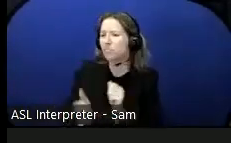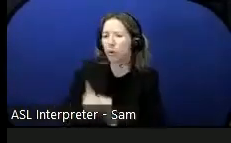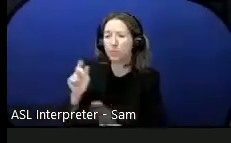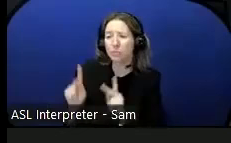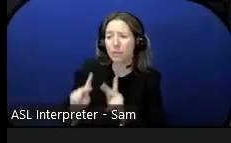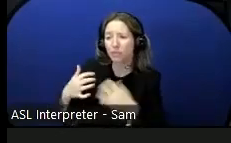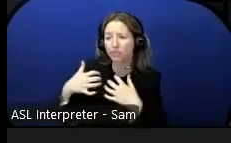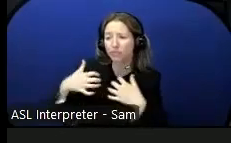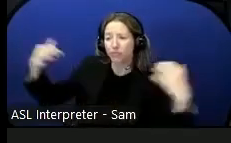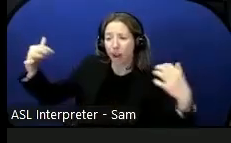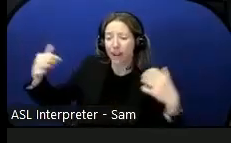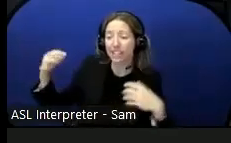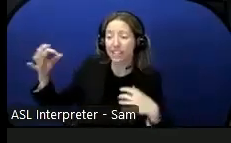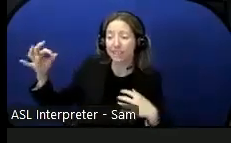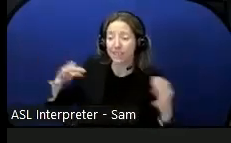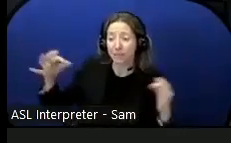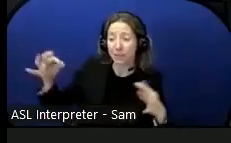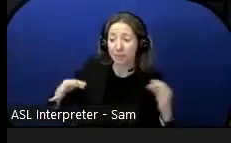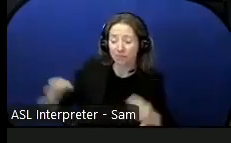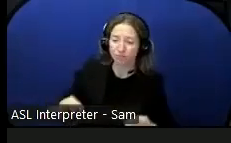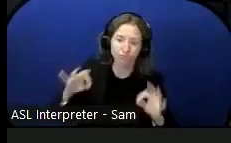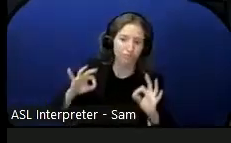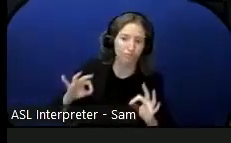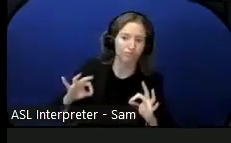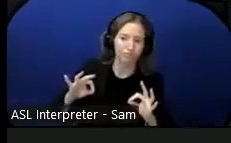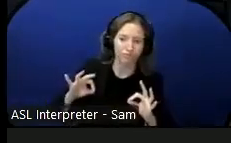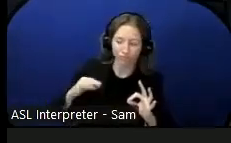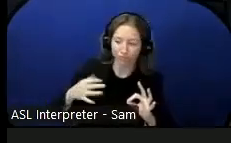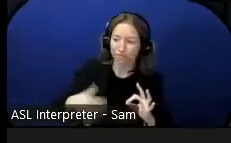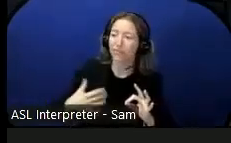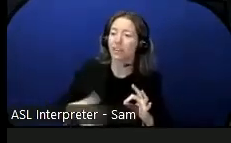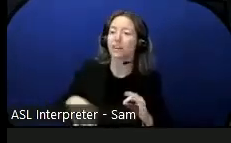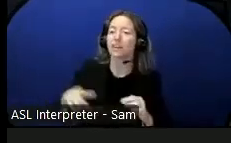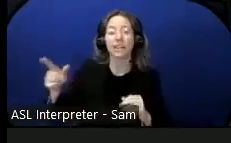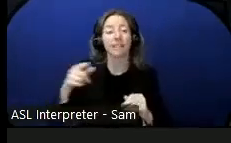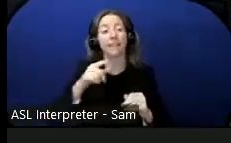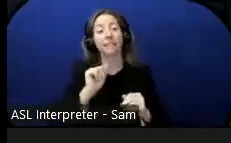because we dug down into which documents do we need to make accessible